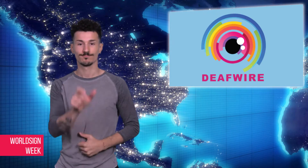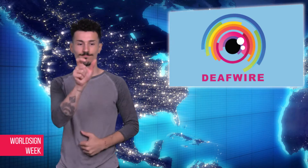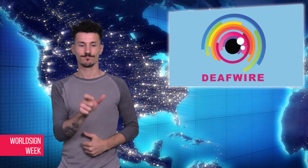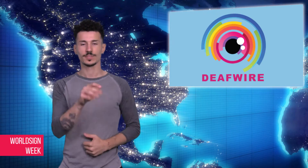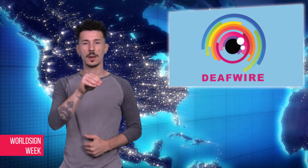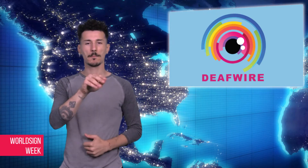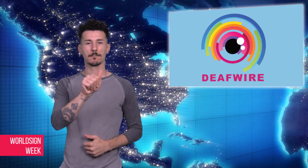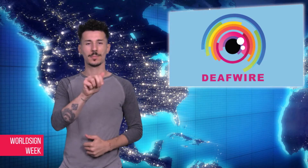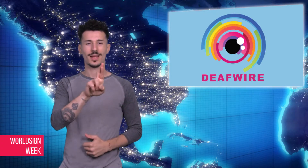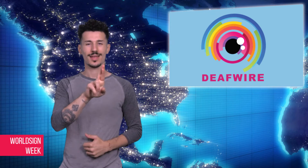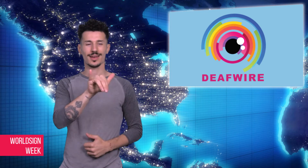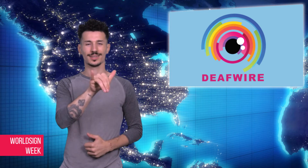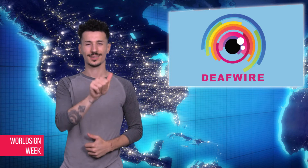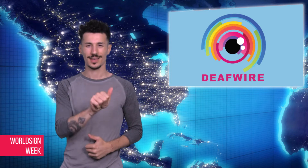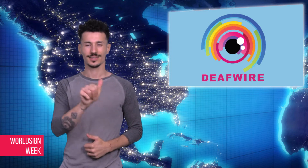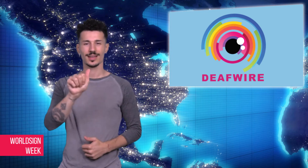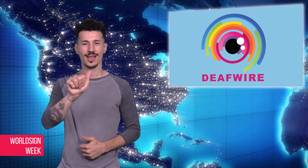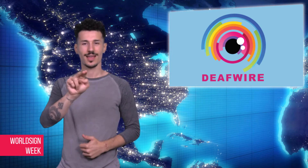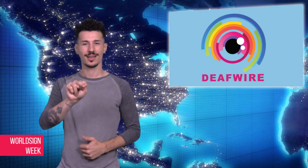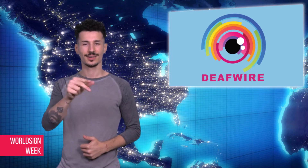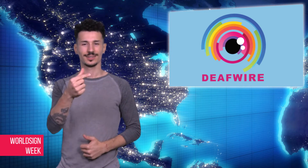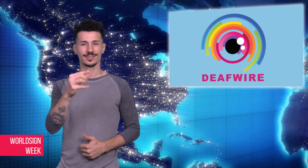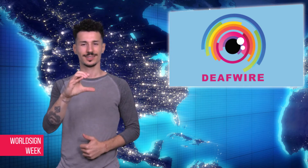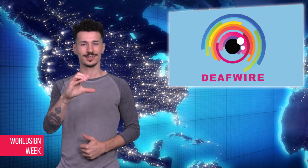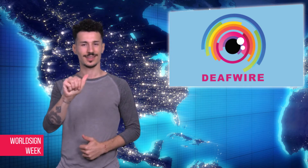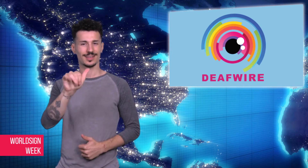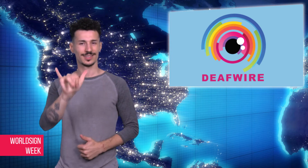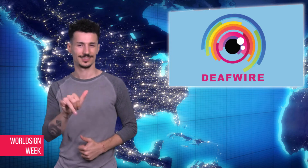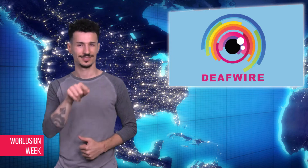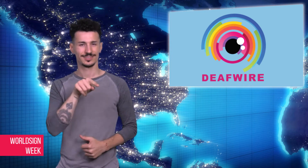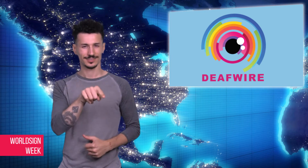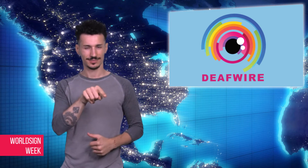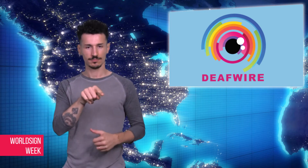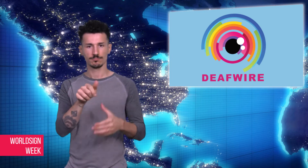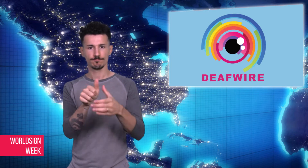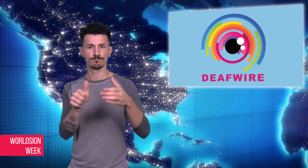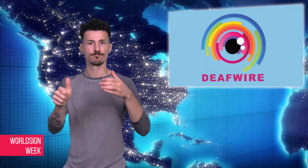Marya Angcay, a leader of the Deaf